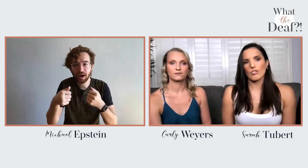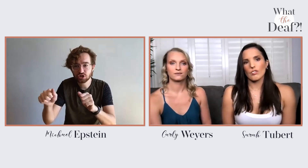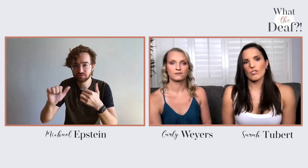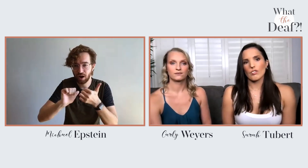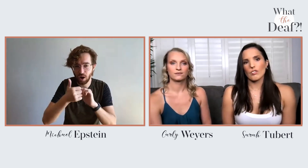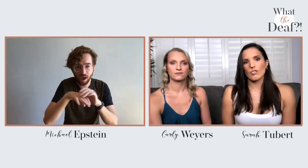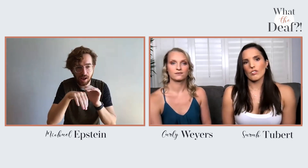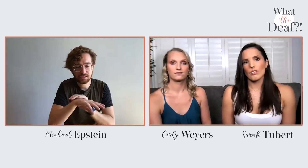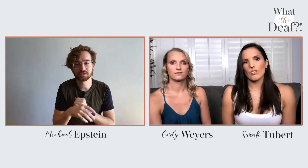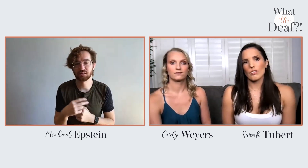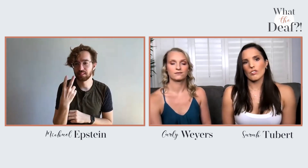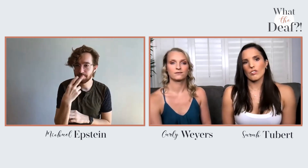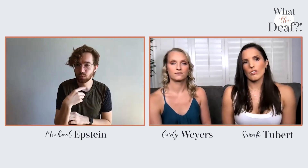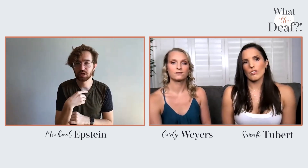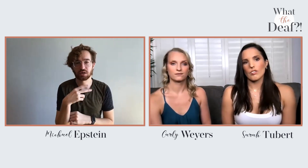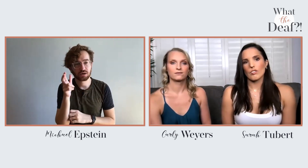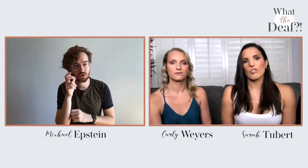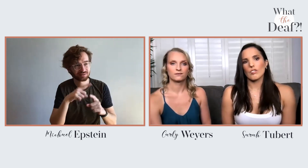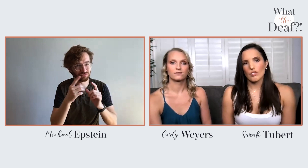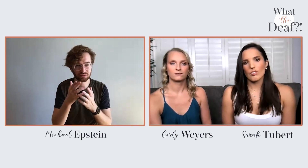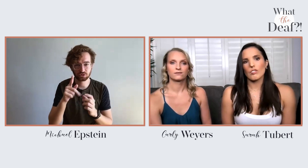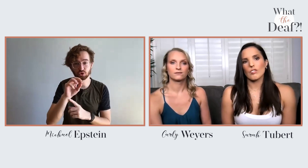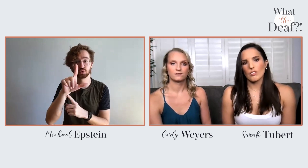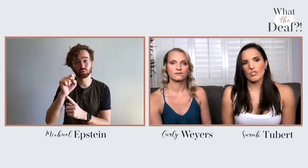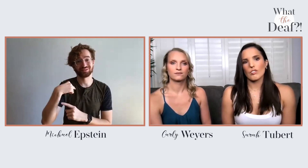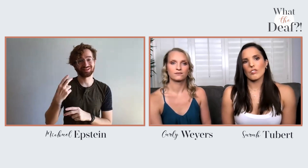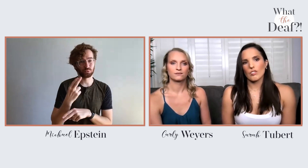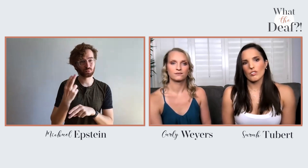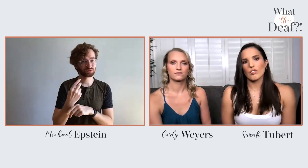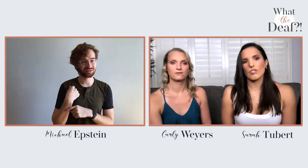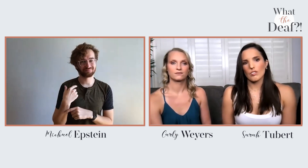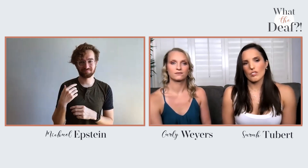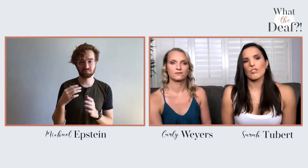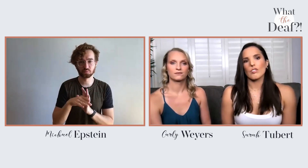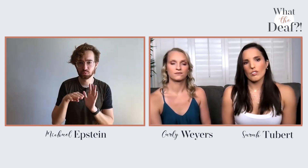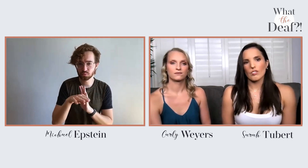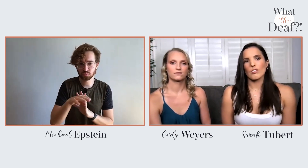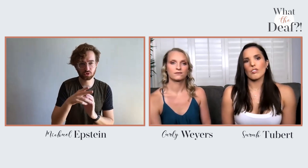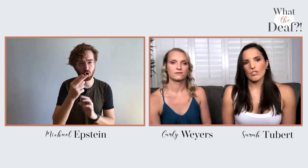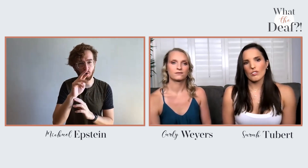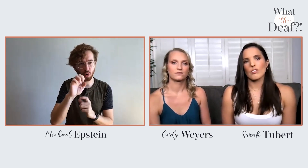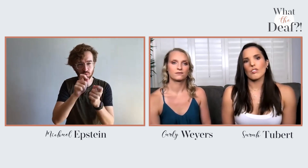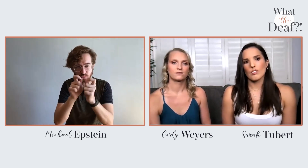of how to access communication, listening, lip reading, all of the tools that I have developed and honed into my life